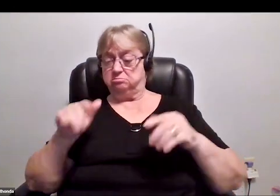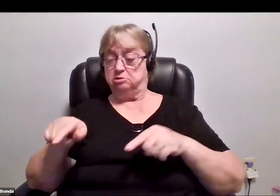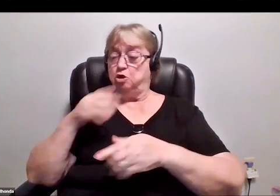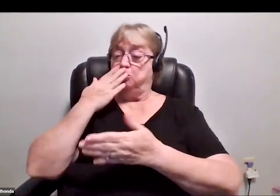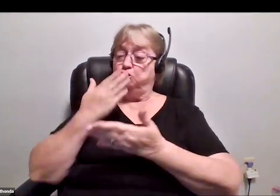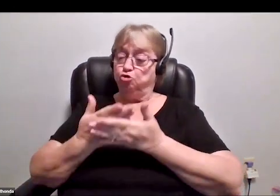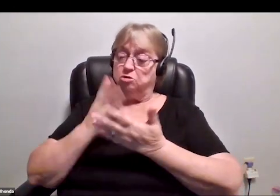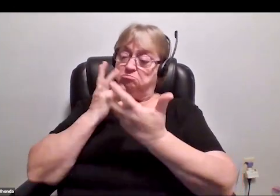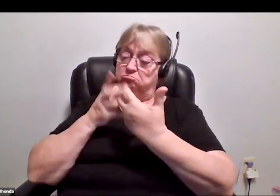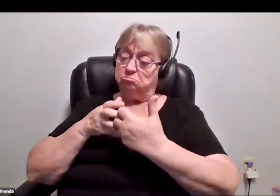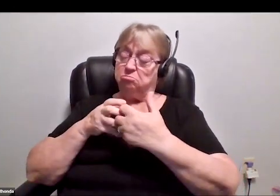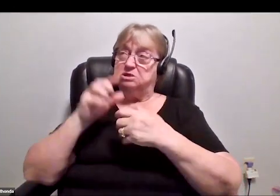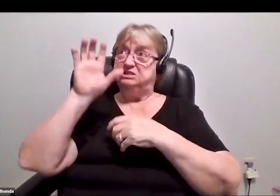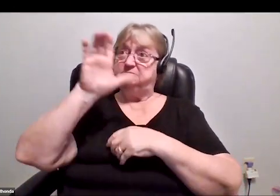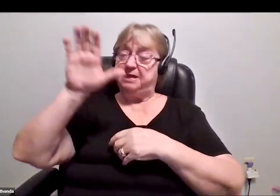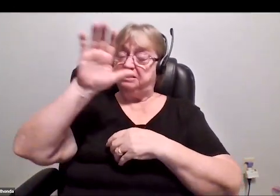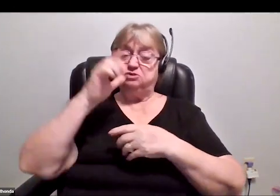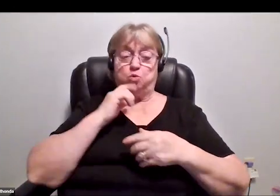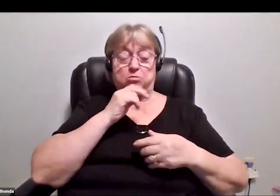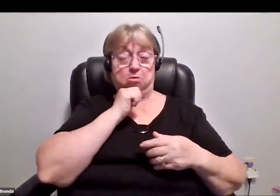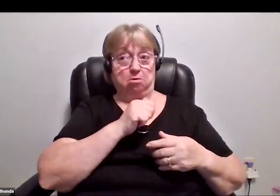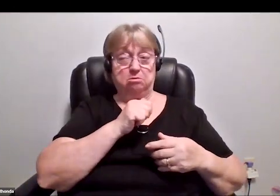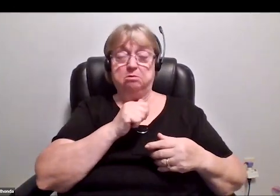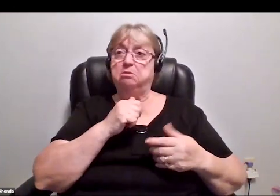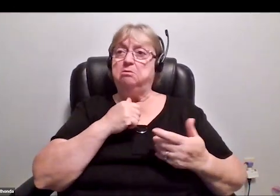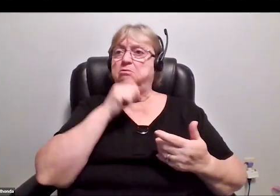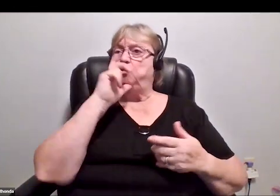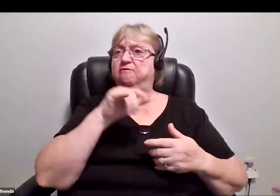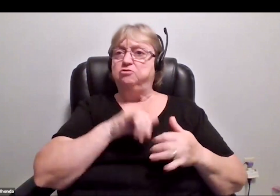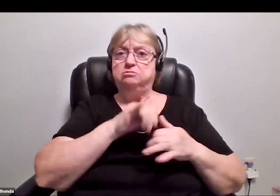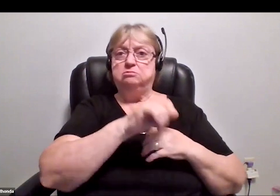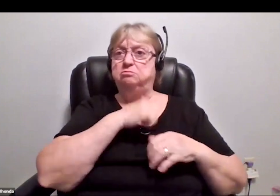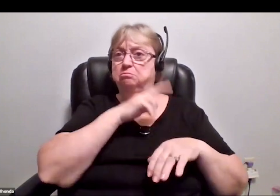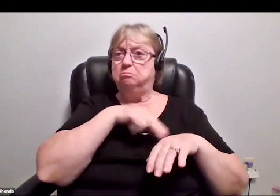We don't have to stick to earthly norms. When I think about the Gallaudet 11, they were better,